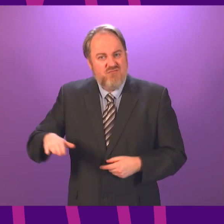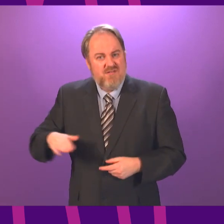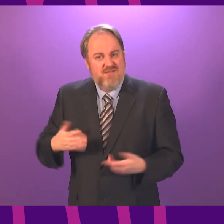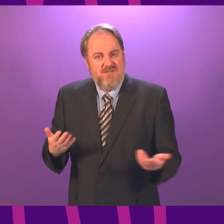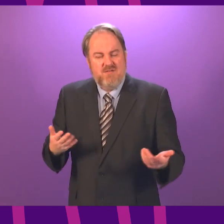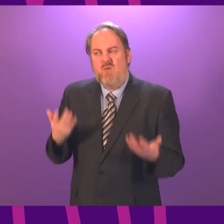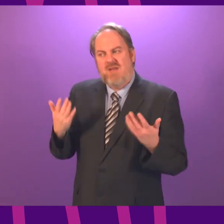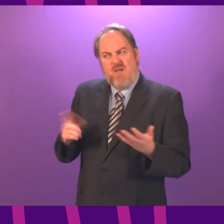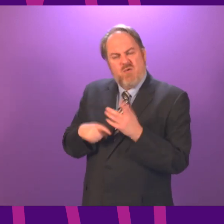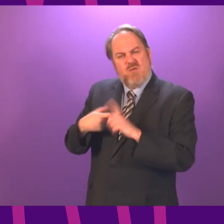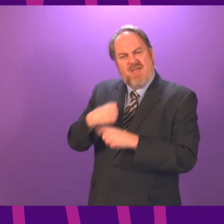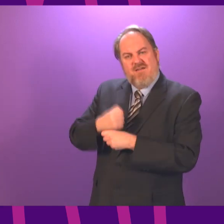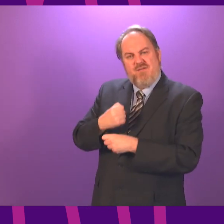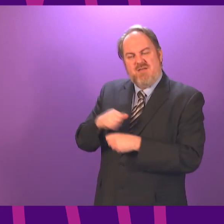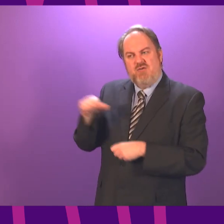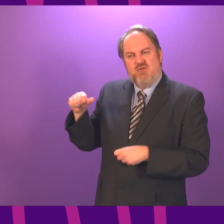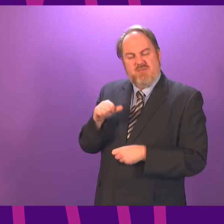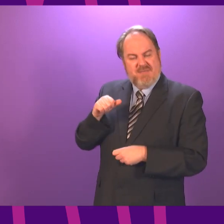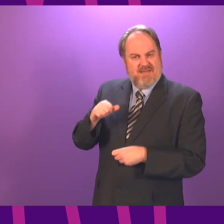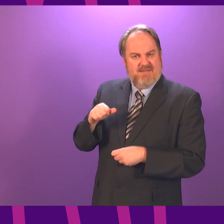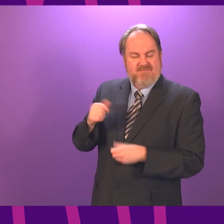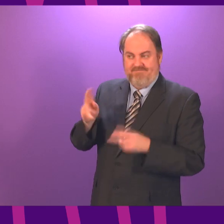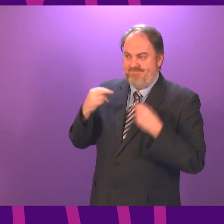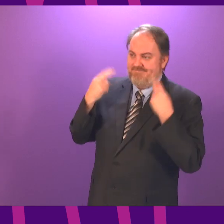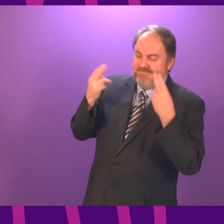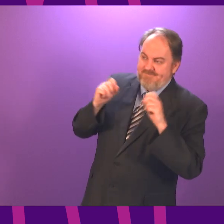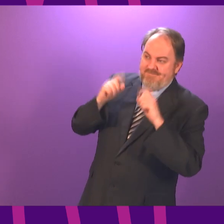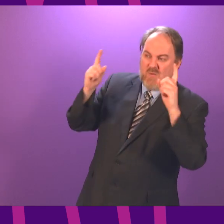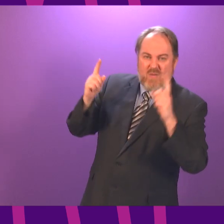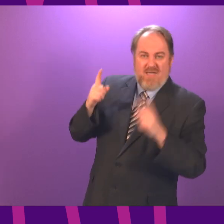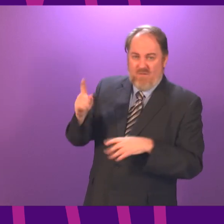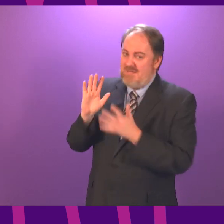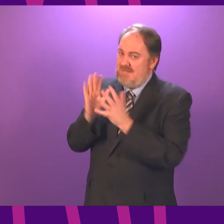UK Government stopped hiding its head in the sand about the damage that its policies are